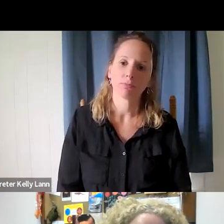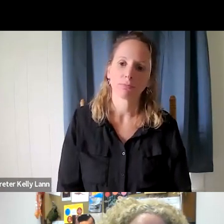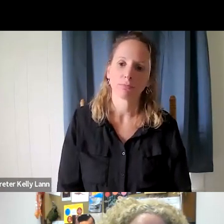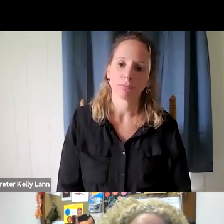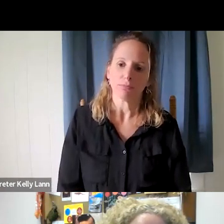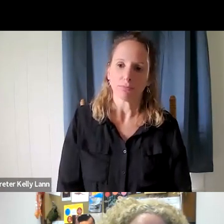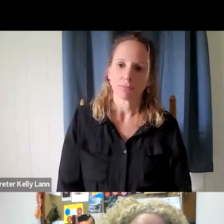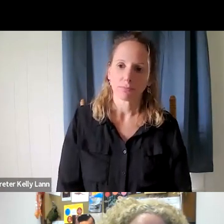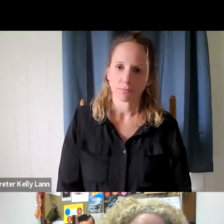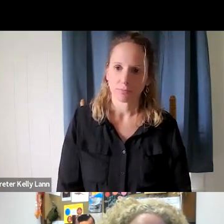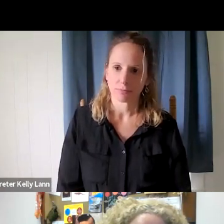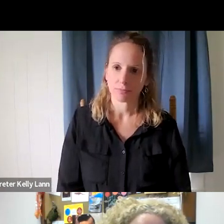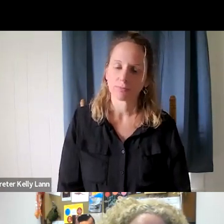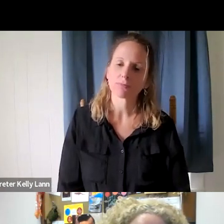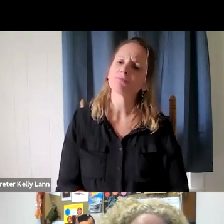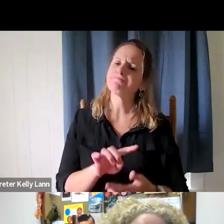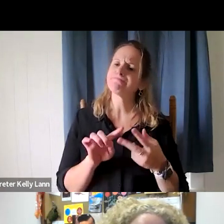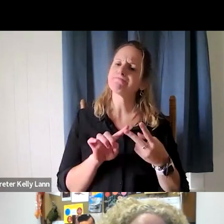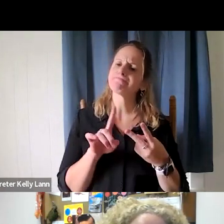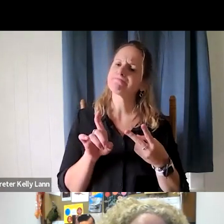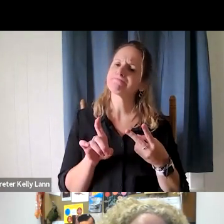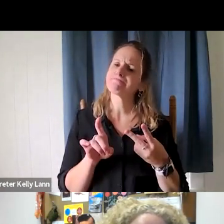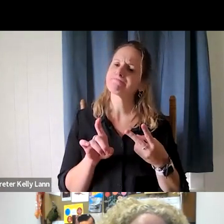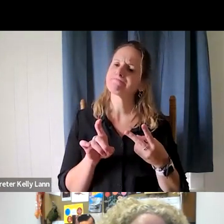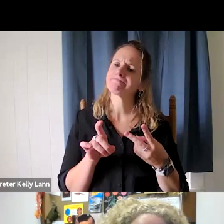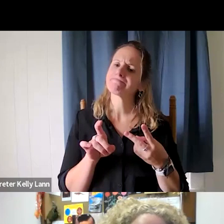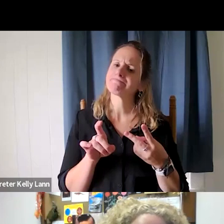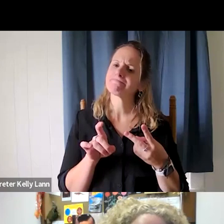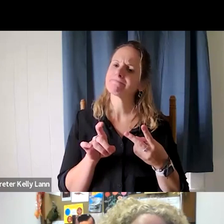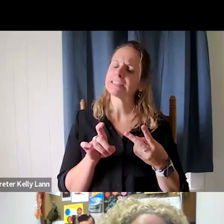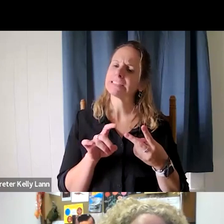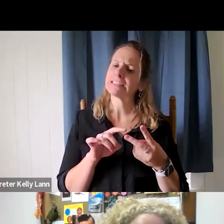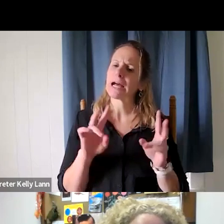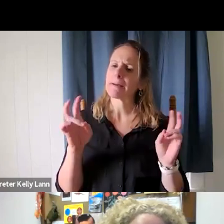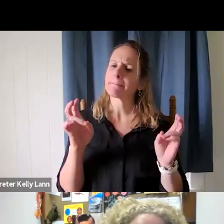Thanks, so a couple of questions came in along these lines. And I know we talked about individuals